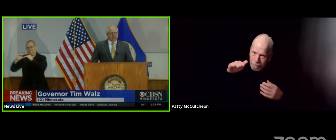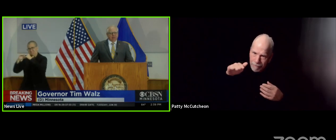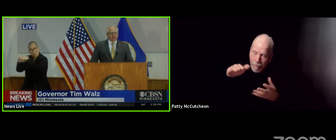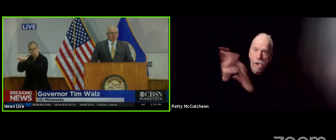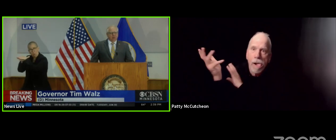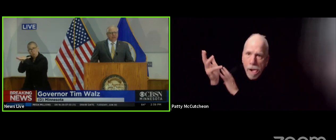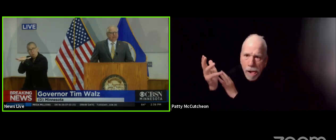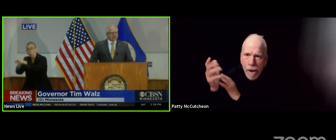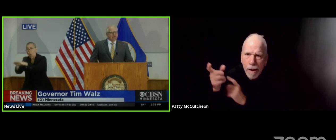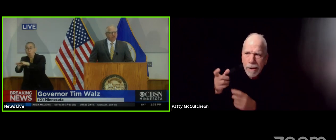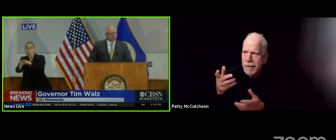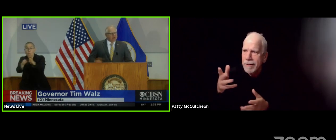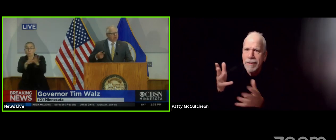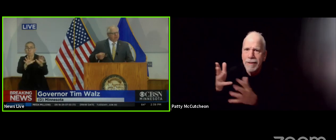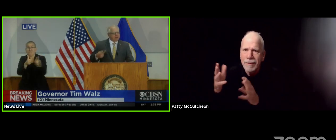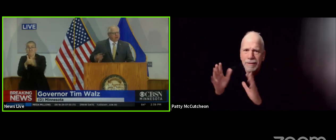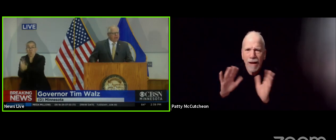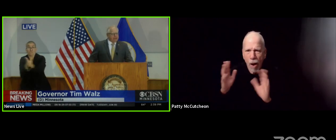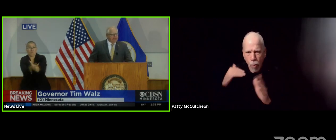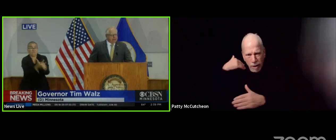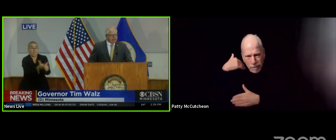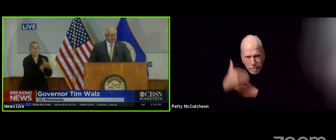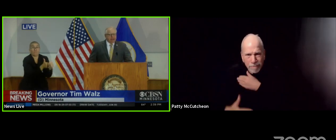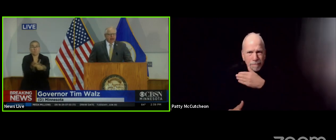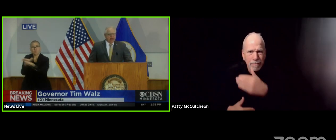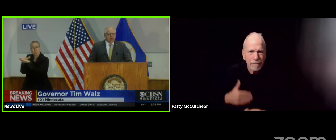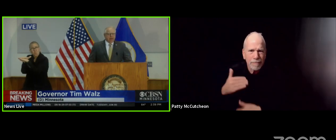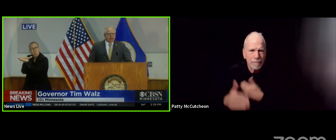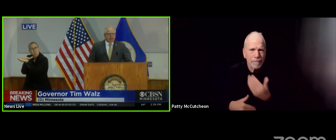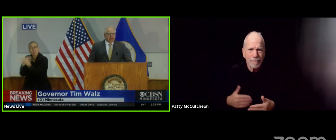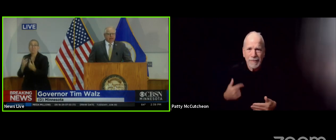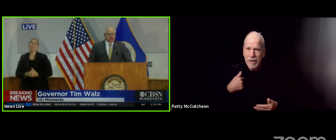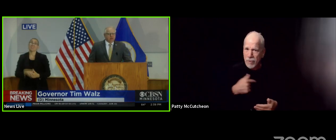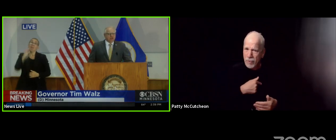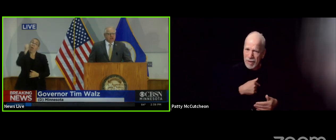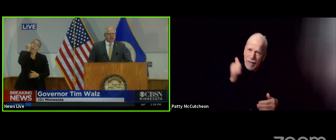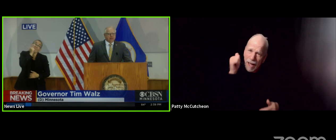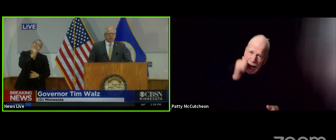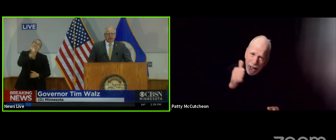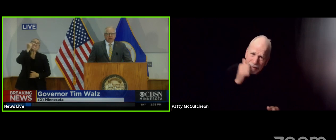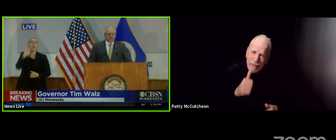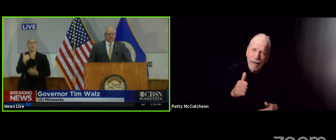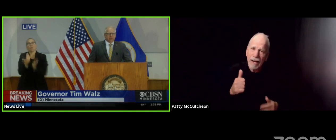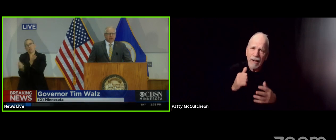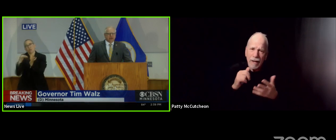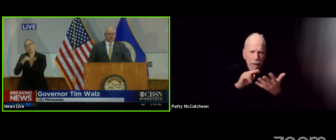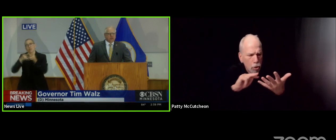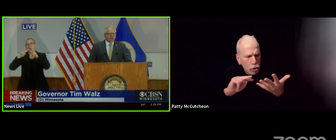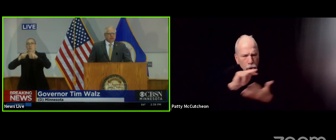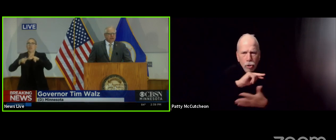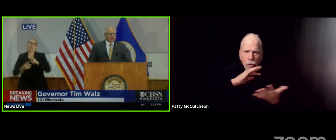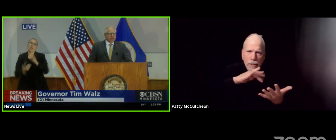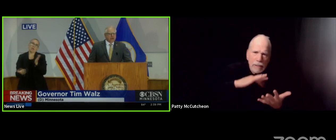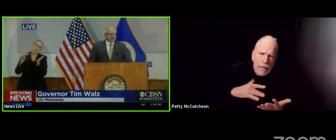WE CONTINUE TO RE-EVALUATE DAILY. AND, AGAIN, I THINK THE QUESTION GOT ASKED BY SOMEONE LAST WEEK, DOES OUR